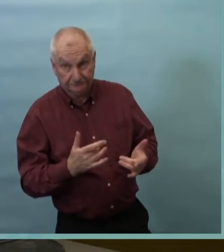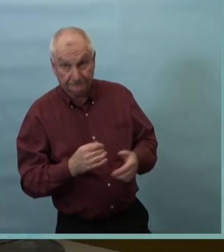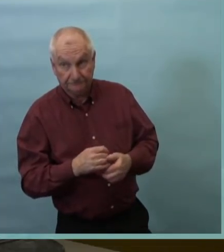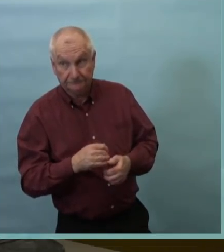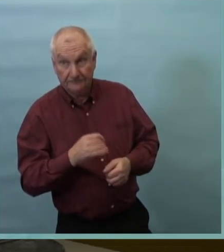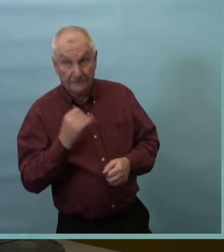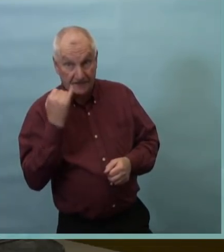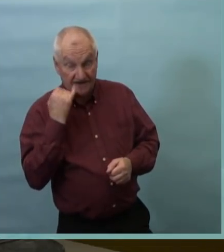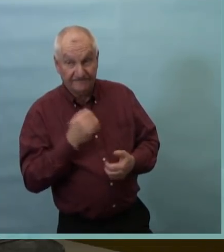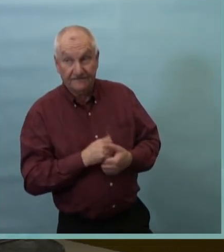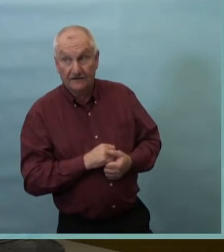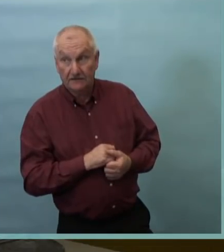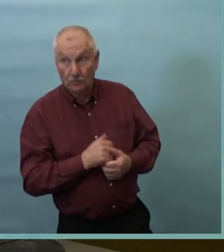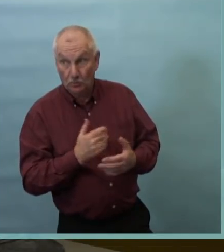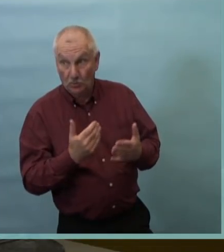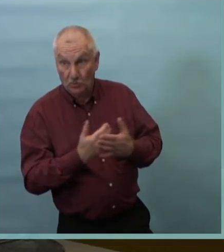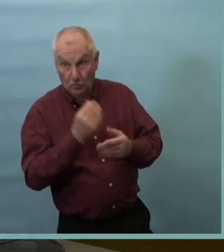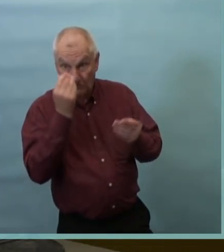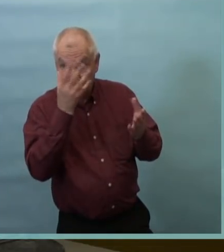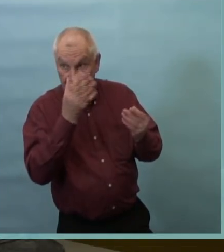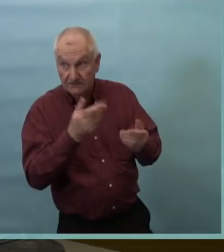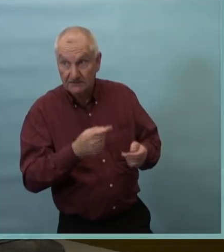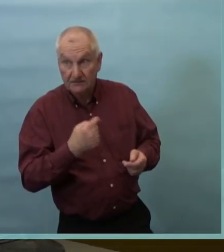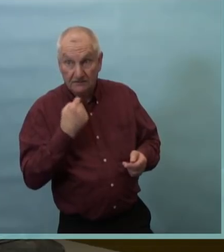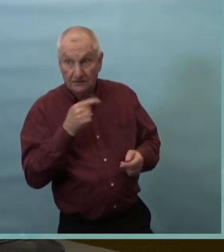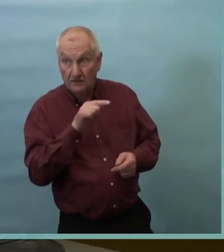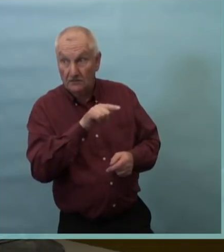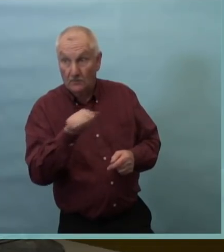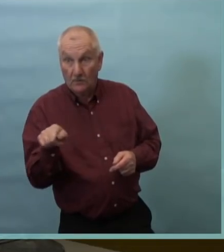cases but there seems to be quite a leg and actually getting any of that